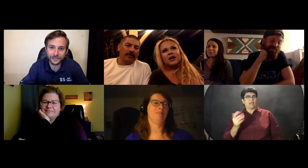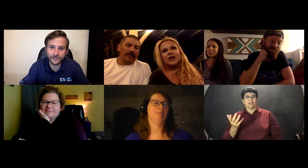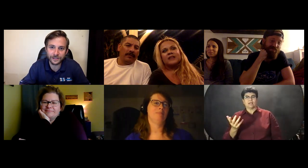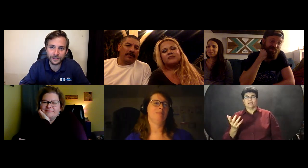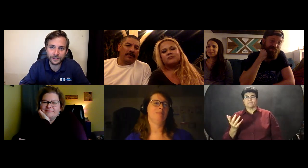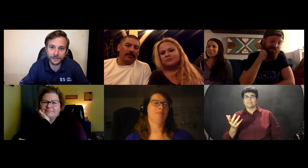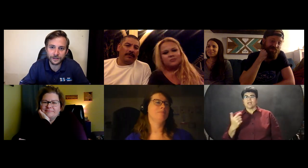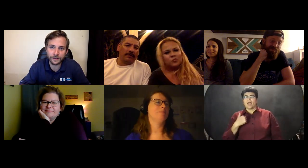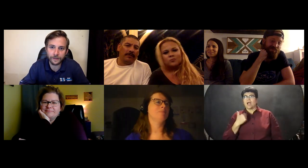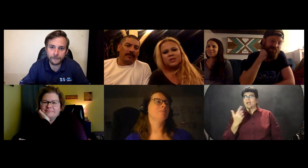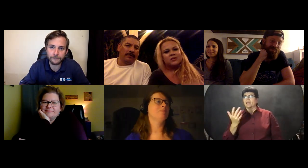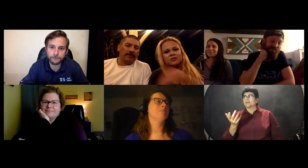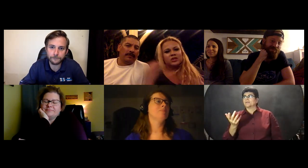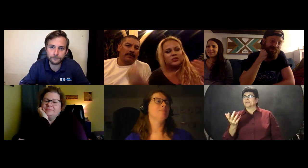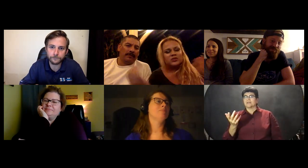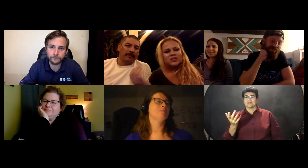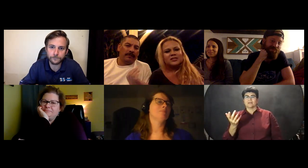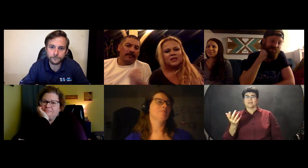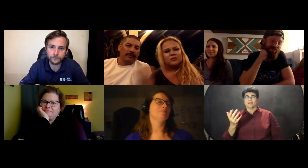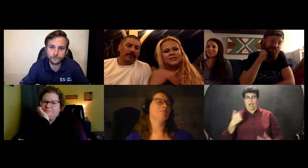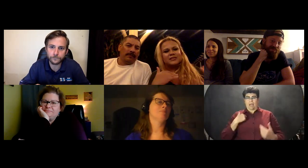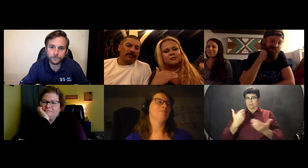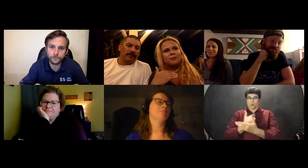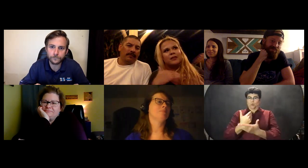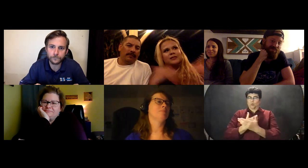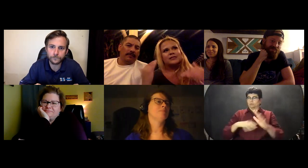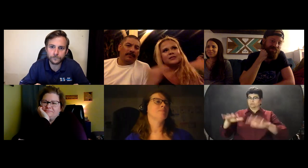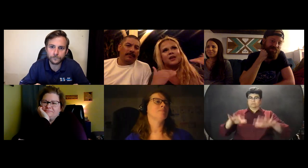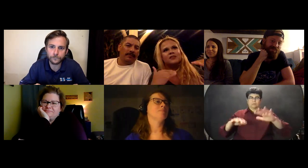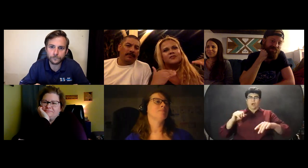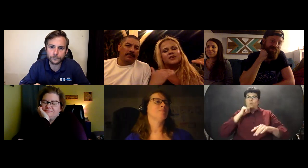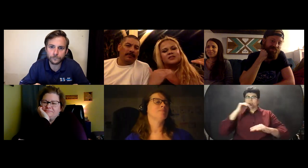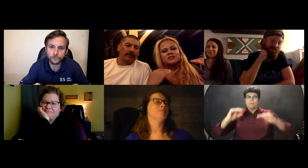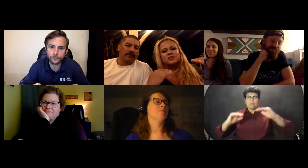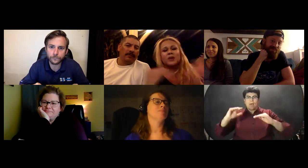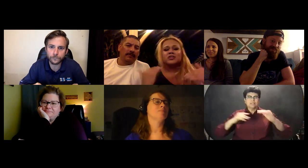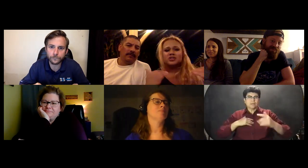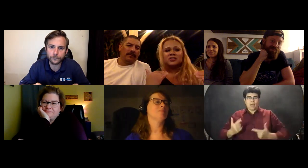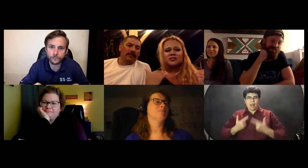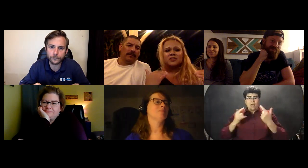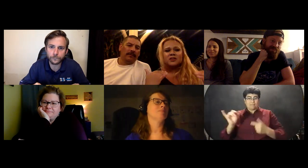i being new to this i wasn't